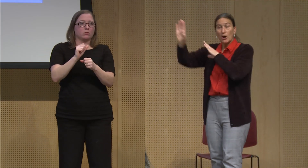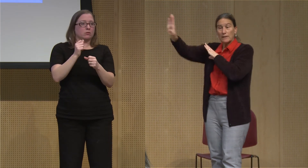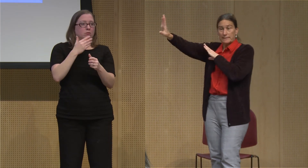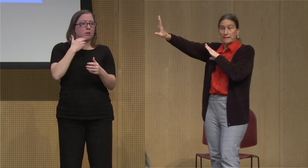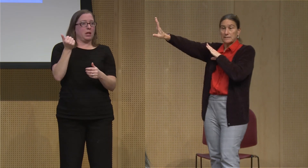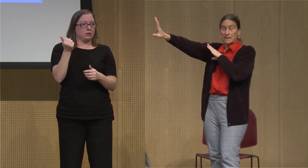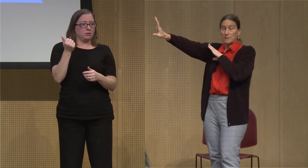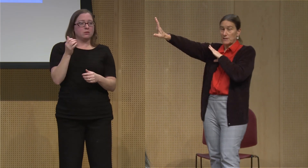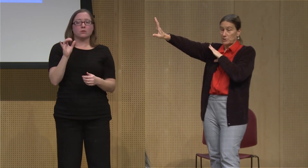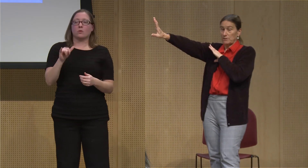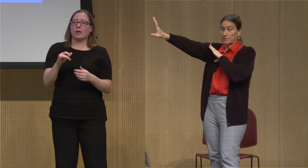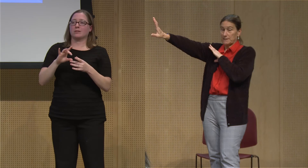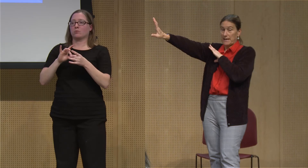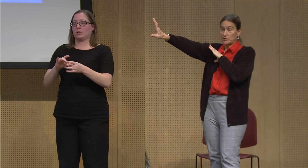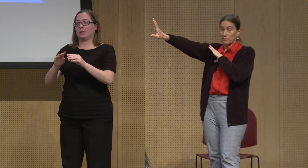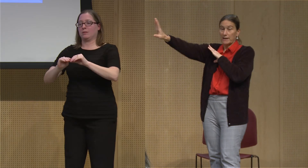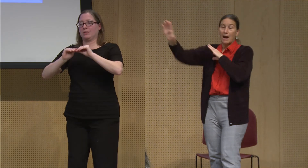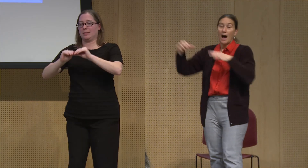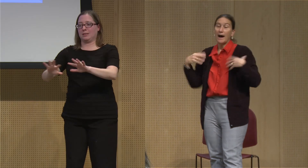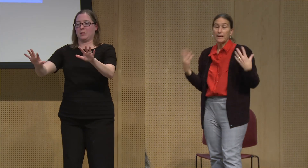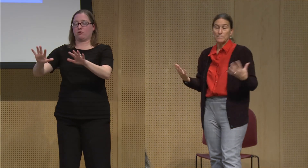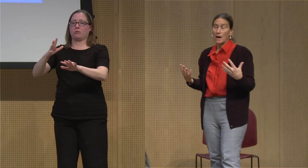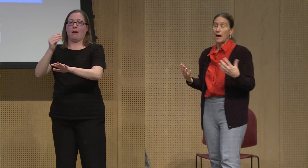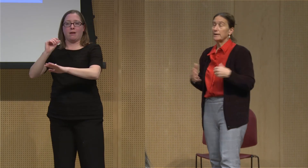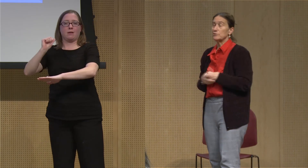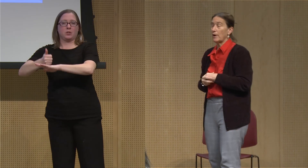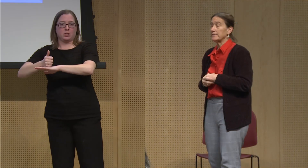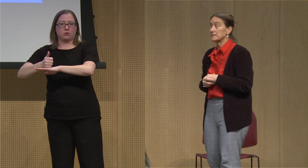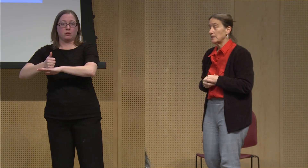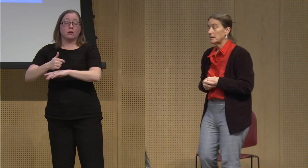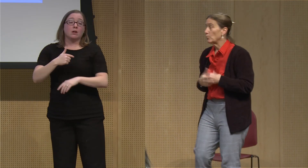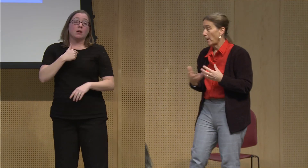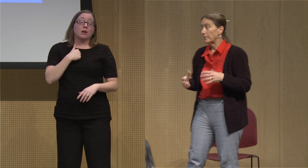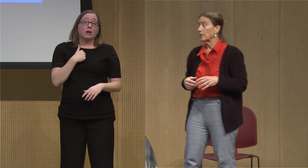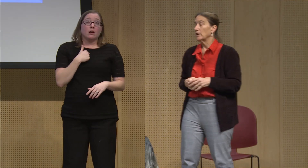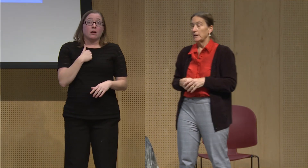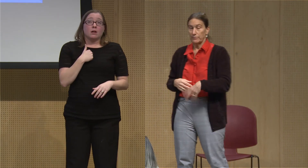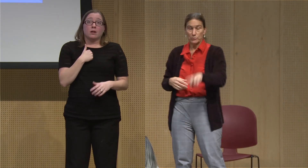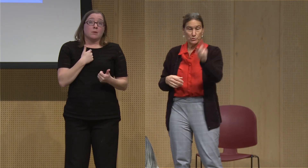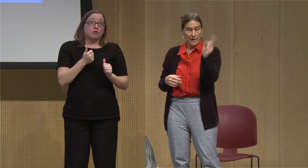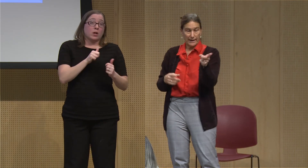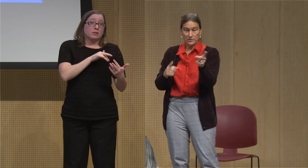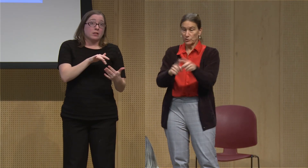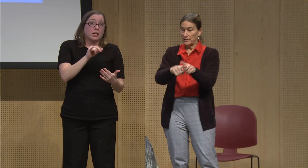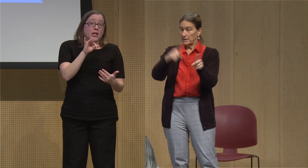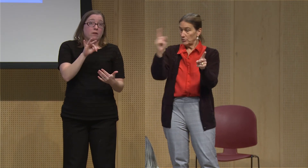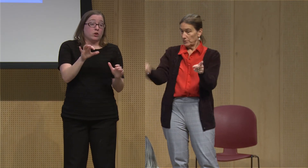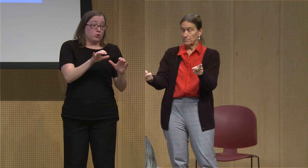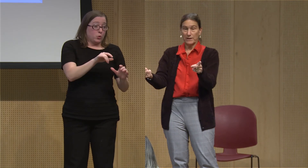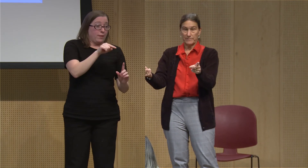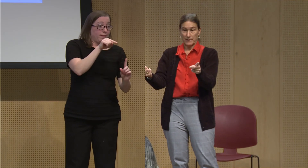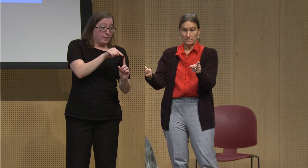AT THAT DISSEMINATION AND IMPLEMENTATION, RIGHT? I AM NOT TRYING TO STUDY WHETHER IF YOU DO "X" YOU'RE GONNA INCREASE BREASTFEEDING SUPPORT.